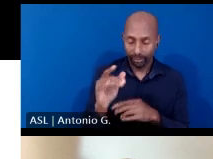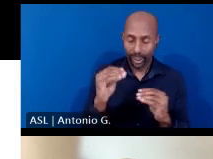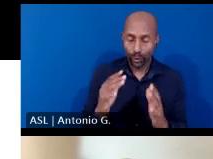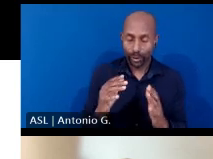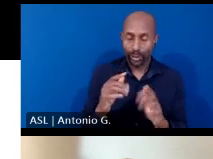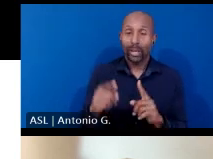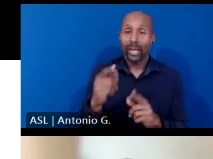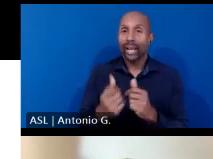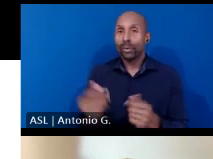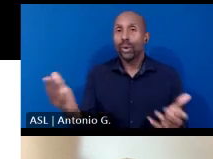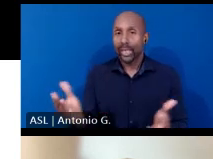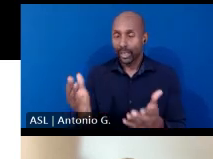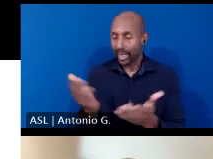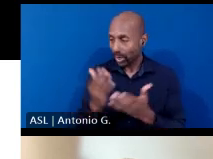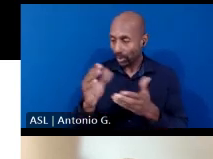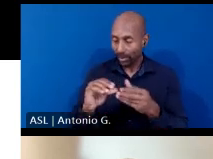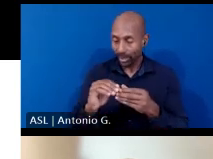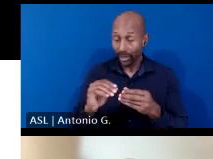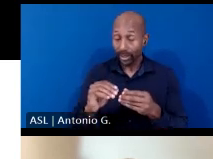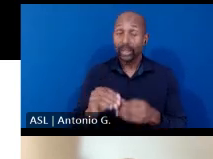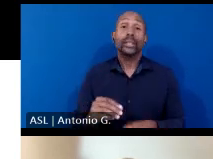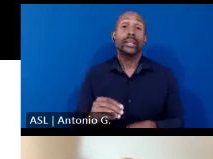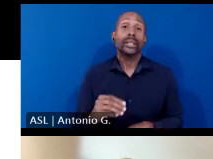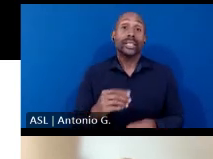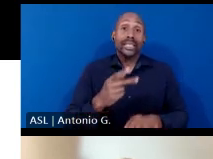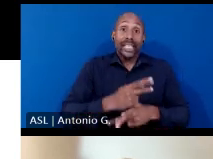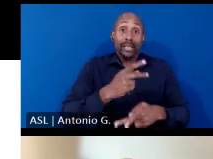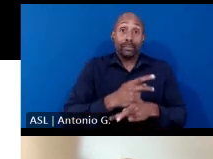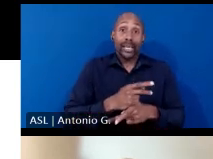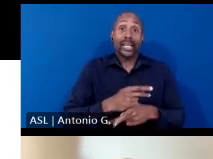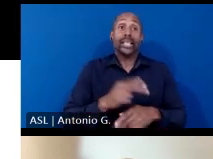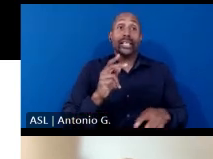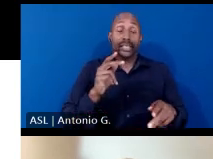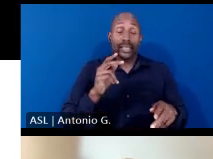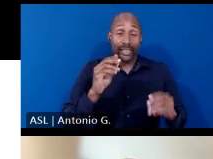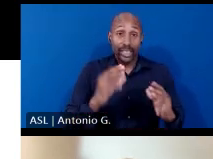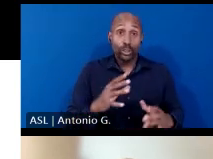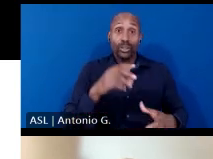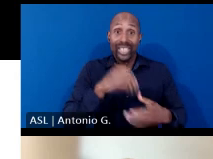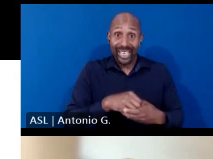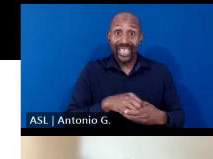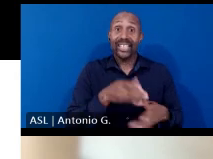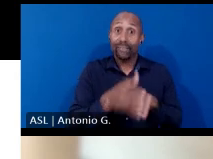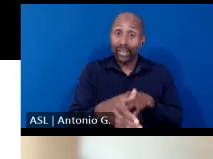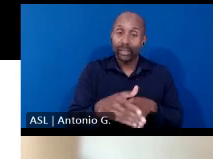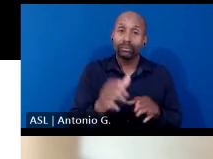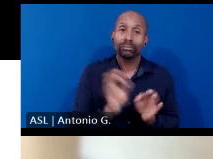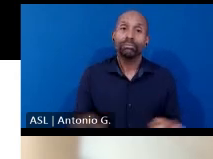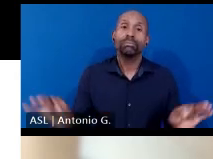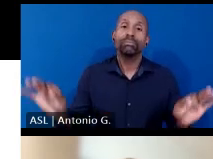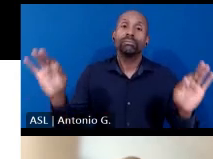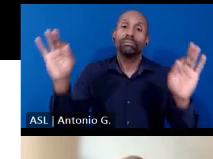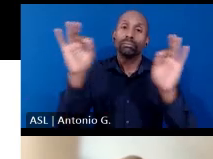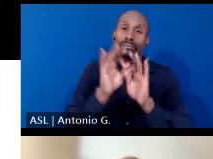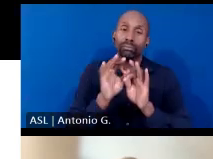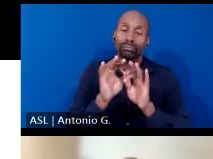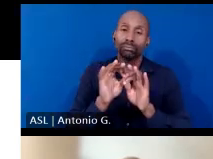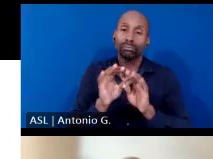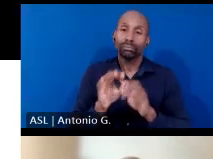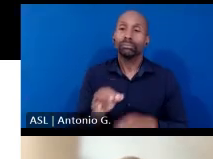out here, new retention is so very important in the STEM fields, right? And we want to be a place where they can come and feel